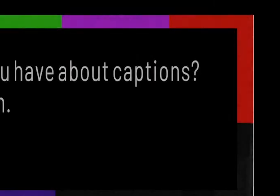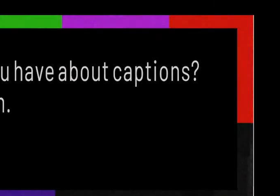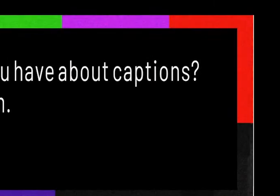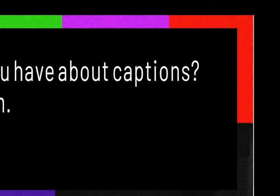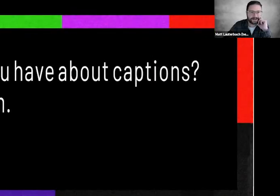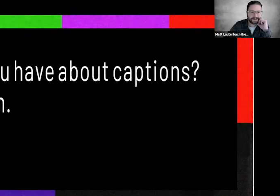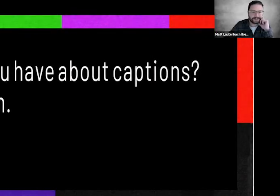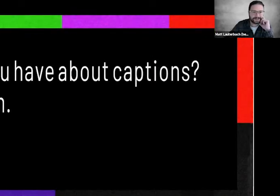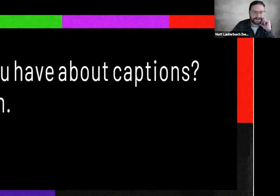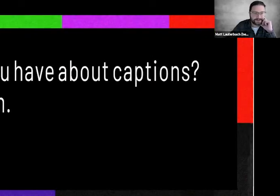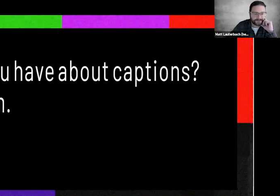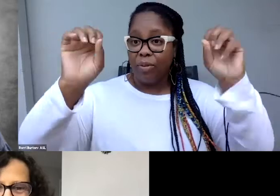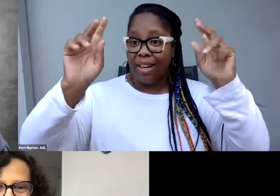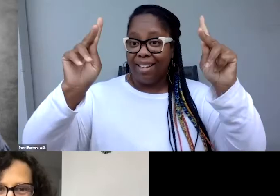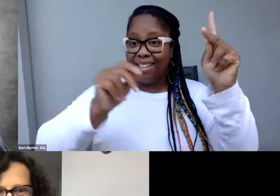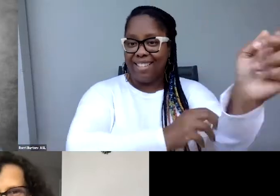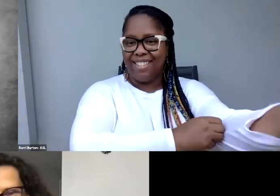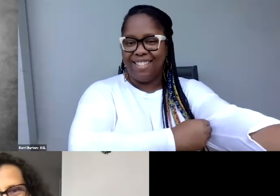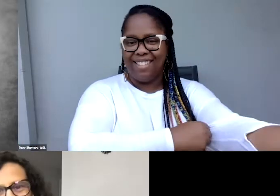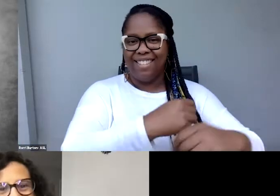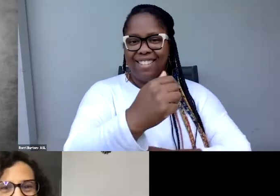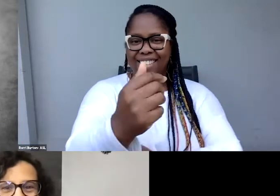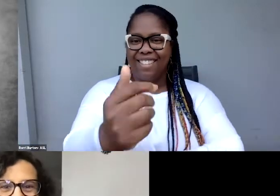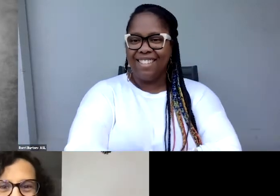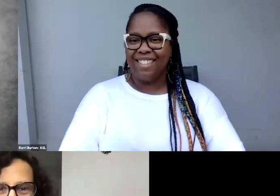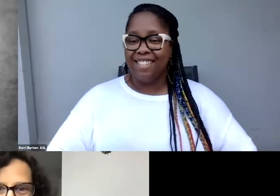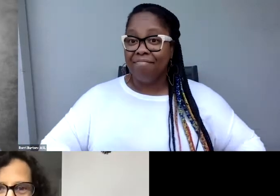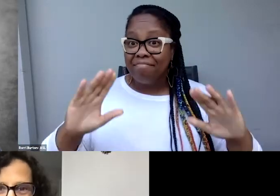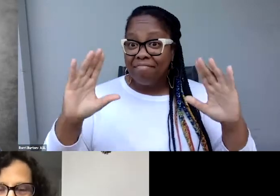Okay. Welcome back, everyone.